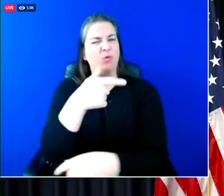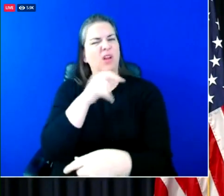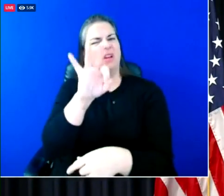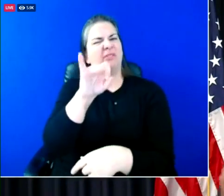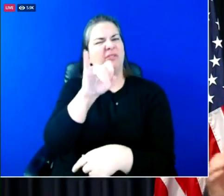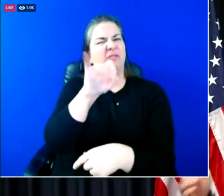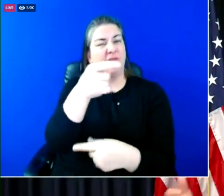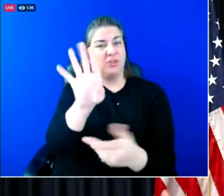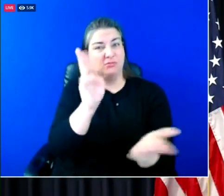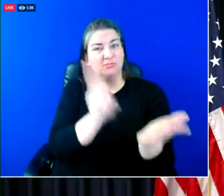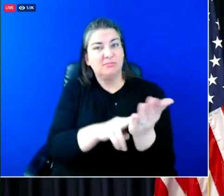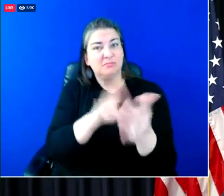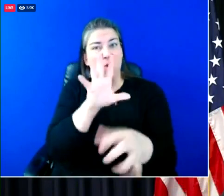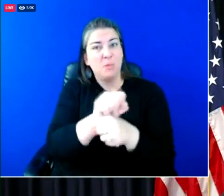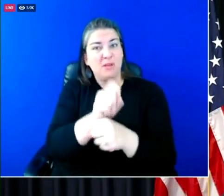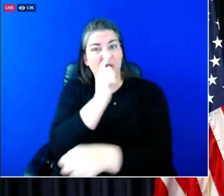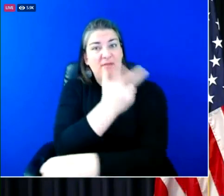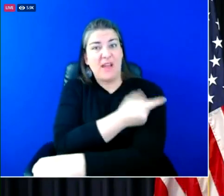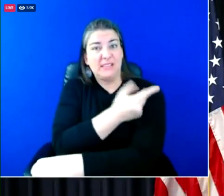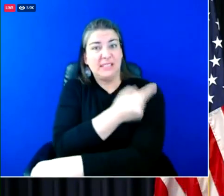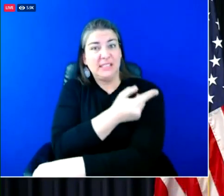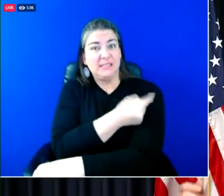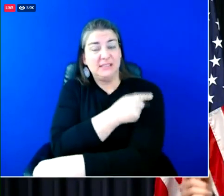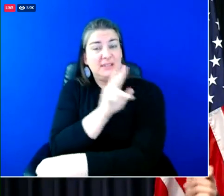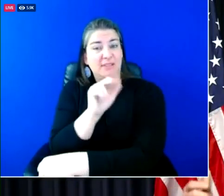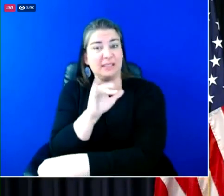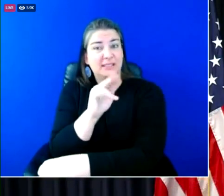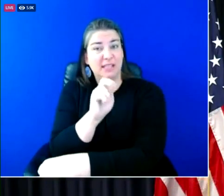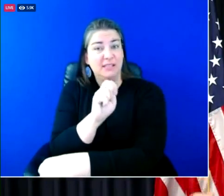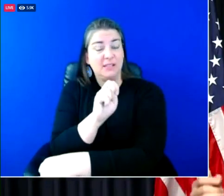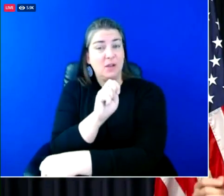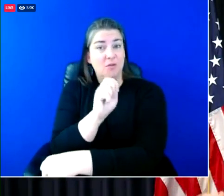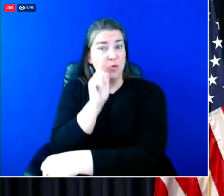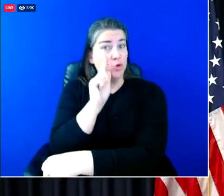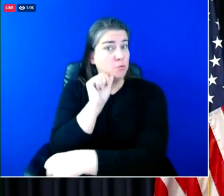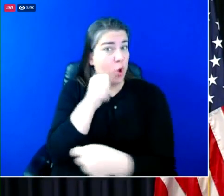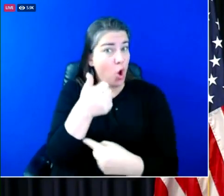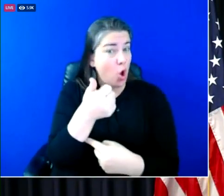rescheduled for next Thursday, one week later at the same time and the same